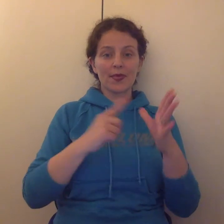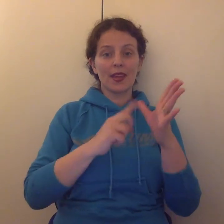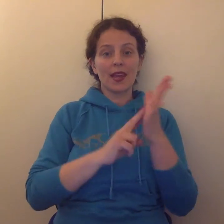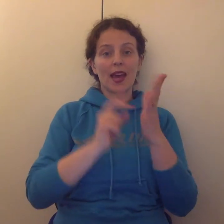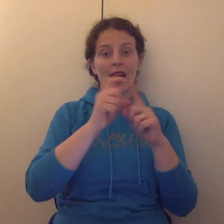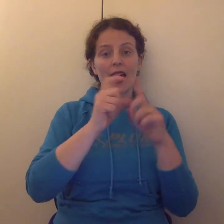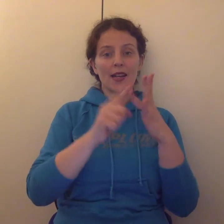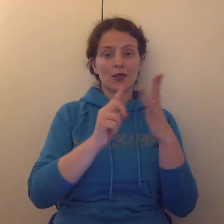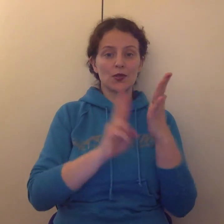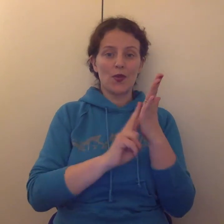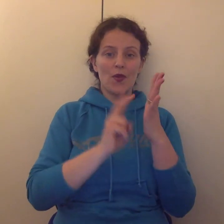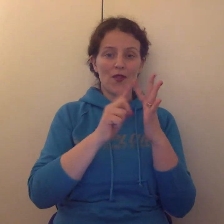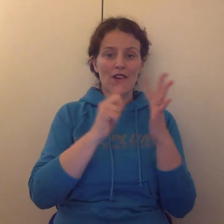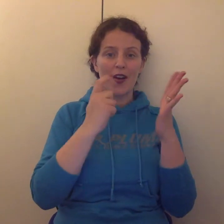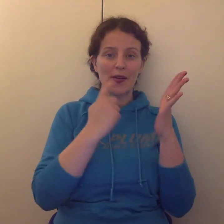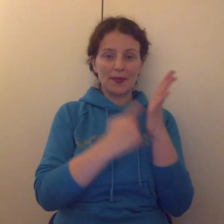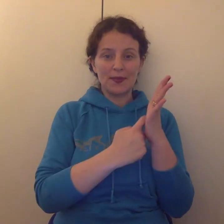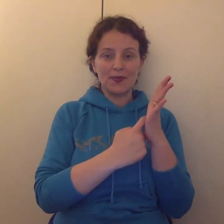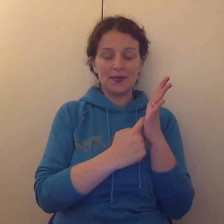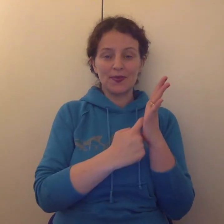ANDOVER